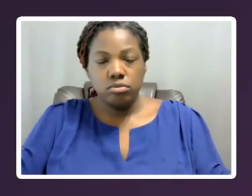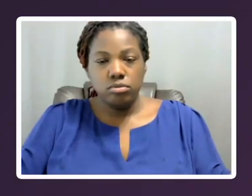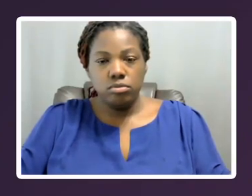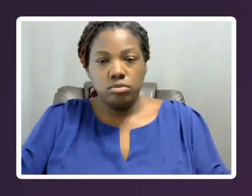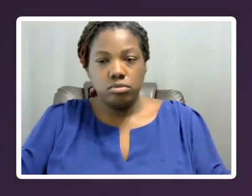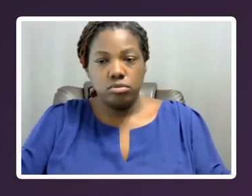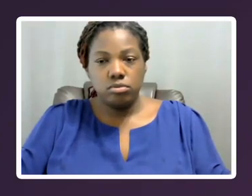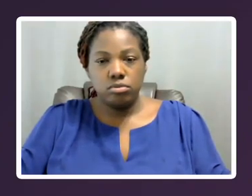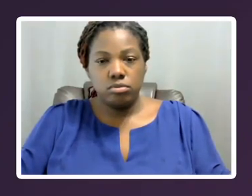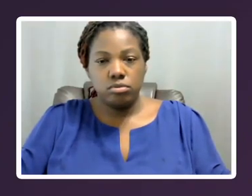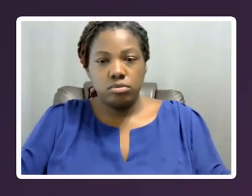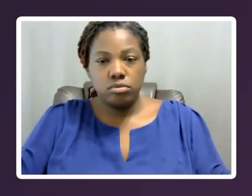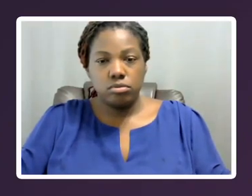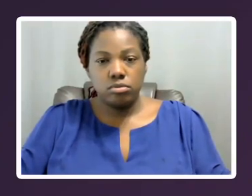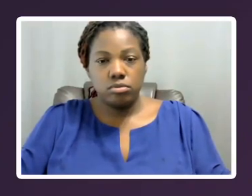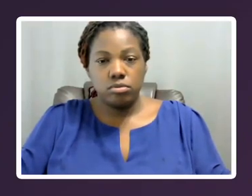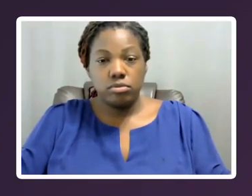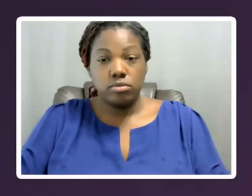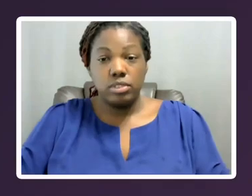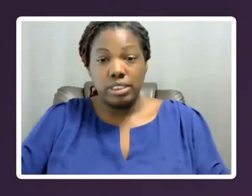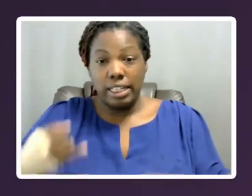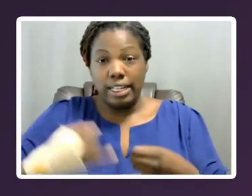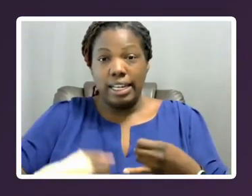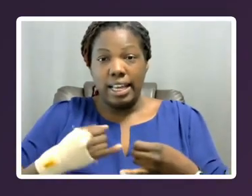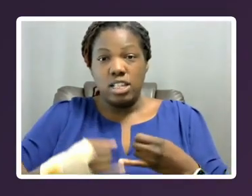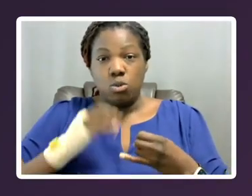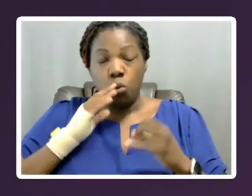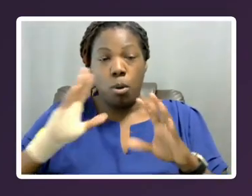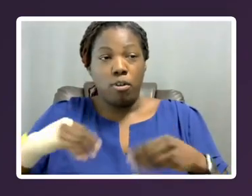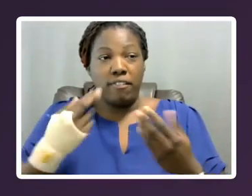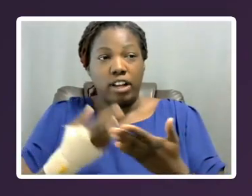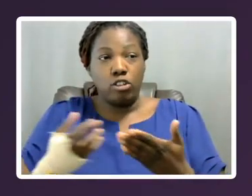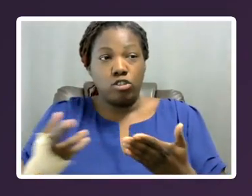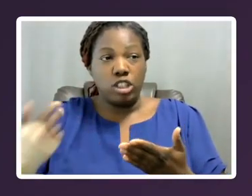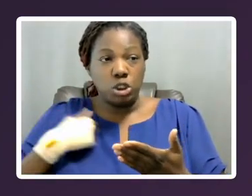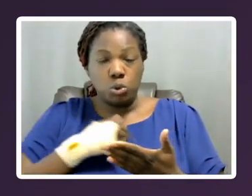Lastly, we will leave you with some resources that we have used during the Creating Portraits